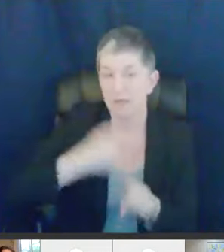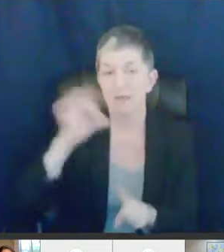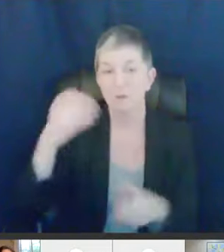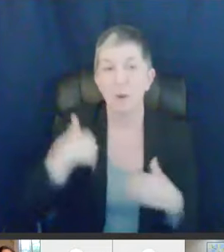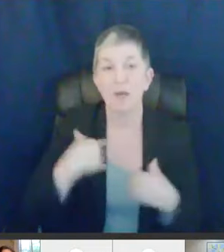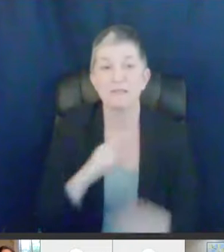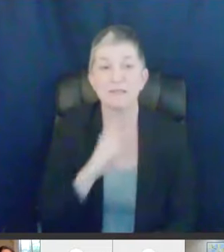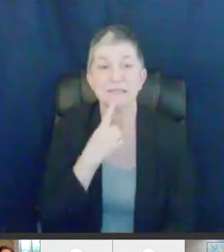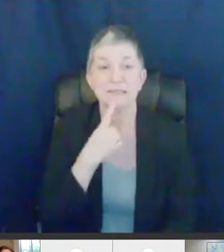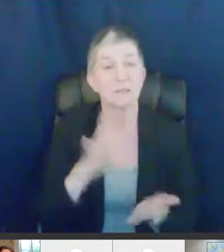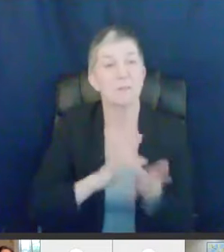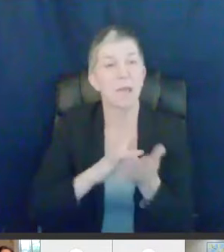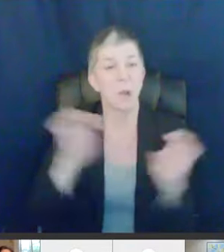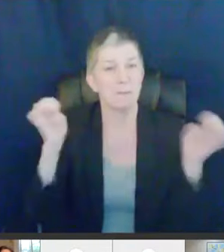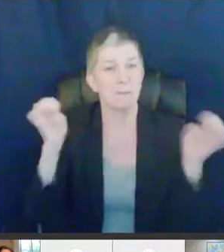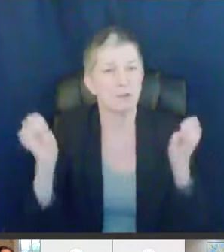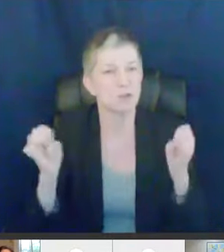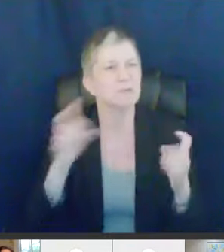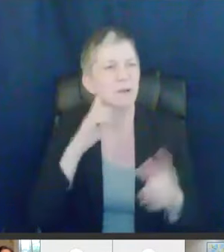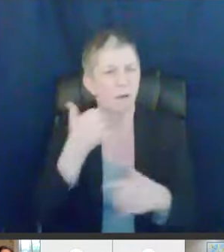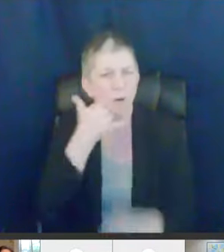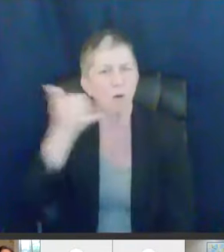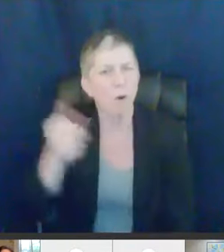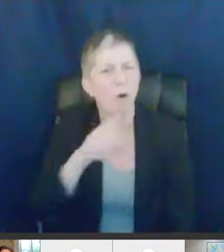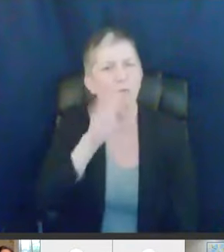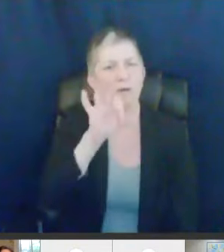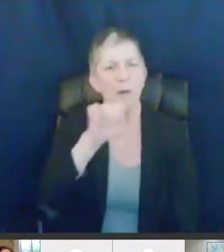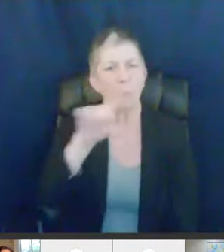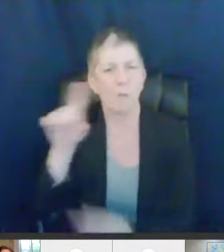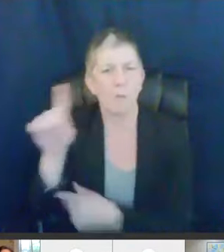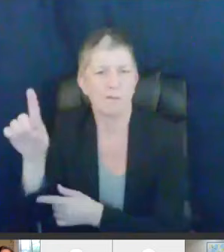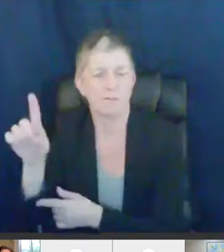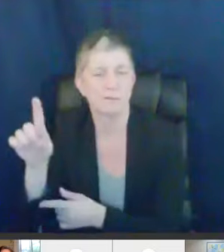please don't hesitate to call 9-1-1 our 911 telecommunicators are trained to